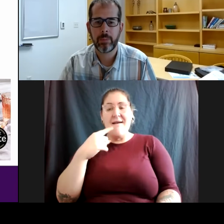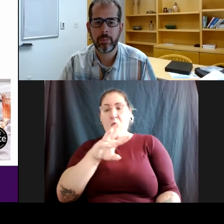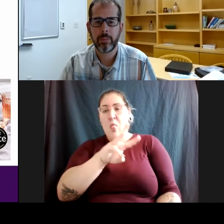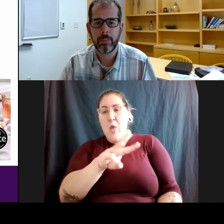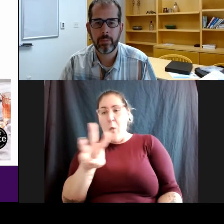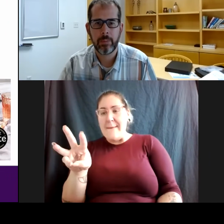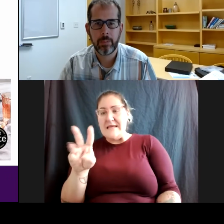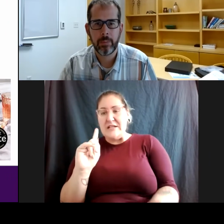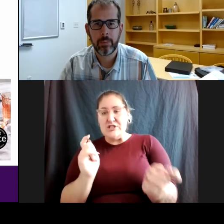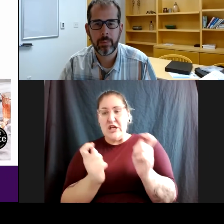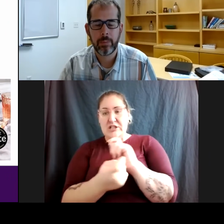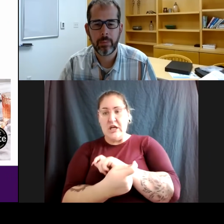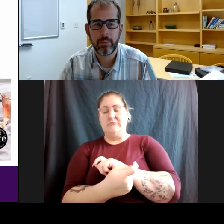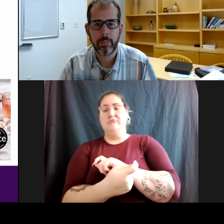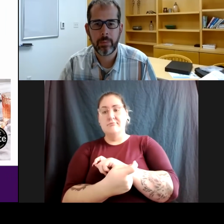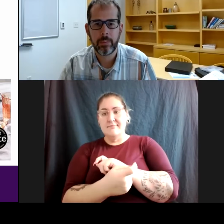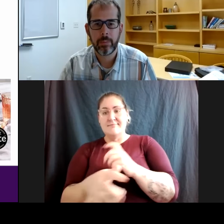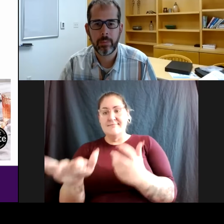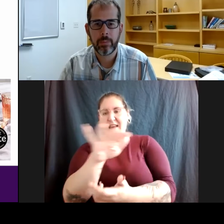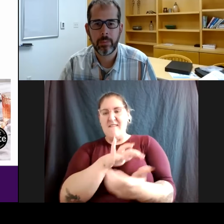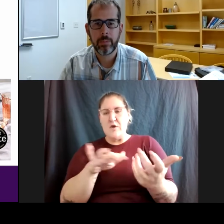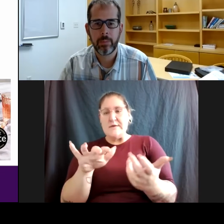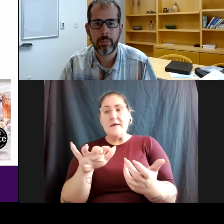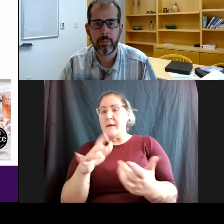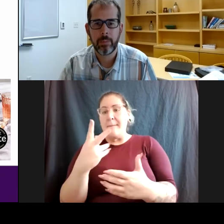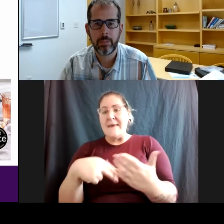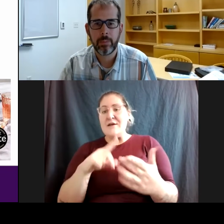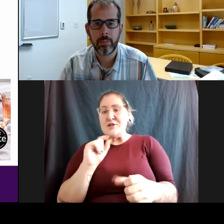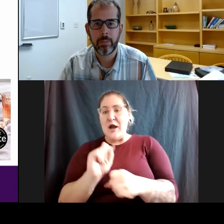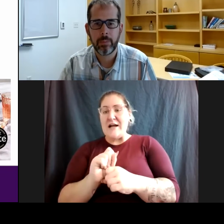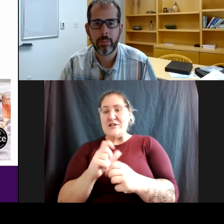But it is confusing, because you are actually interacting with the same feature. The same